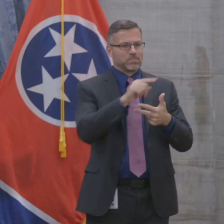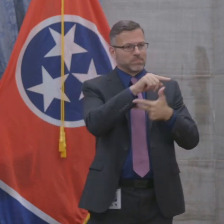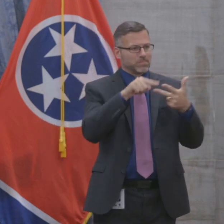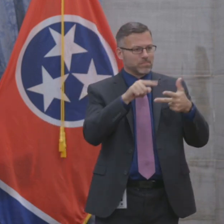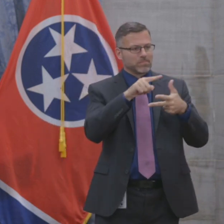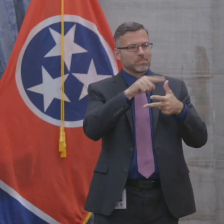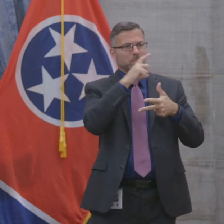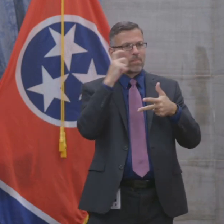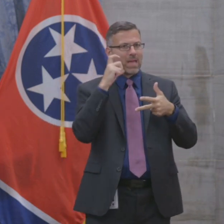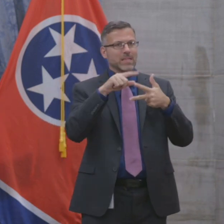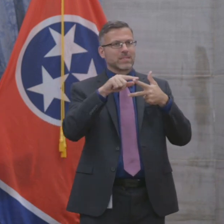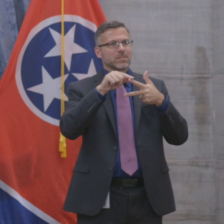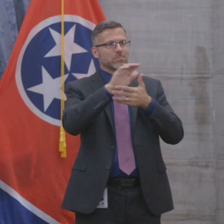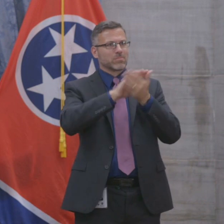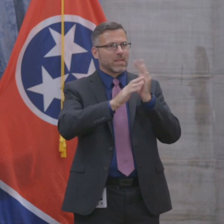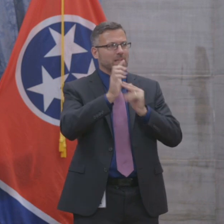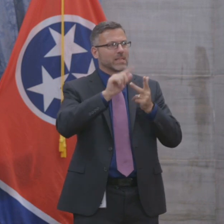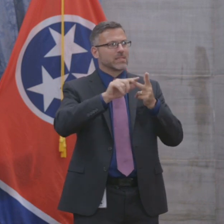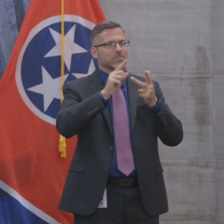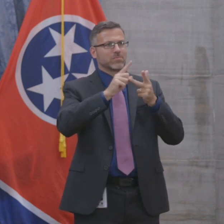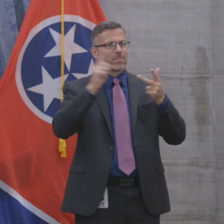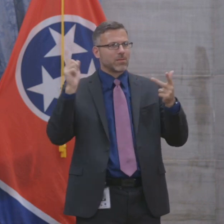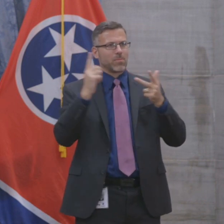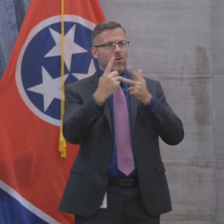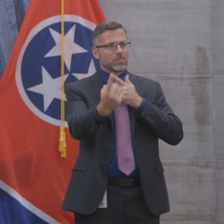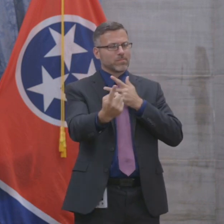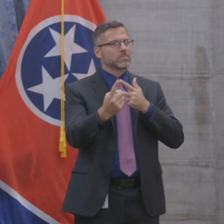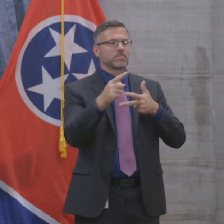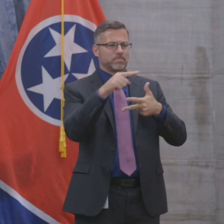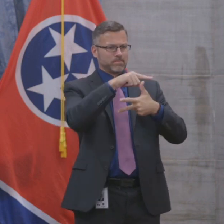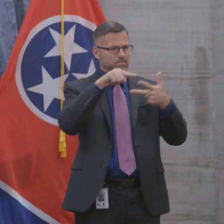last couple of weeks positivity rates have gone down and case